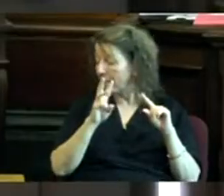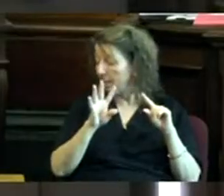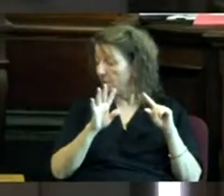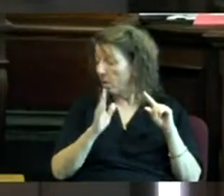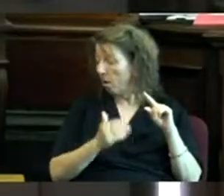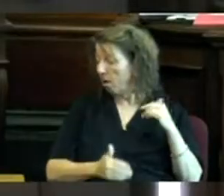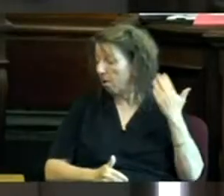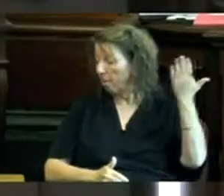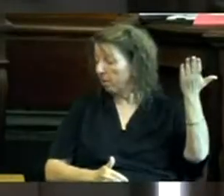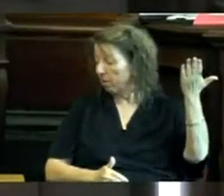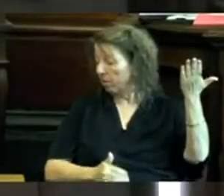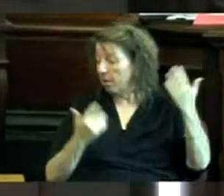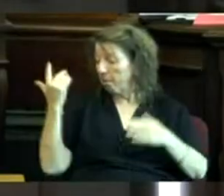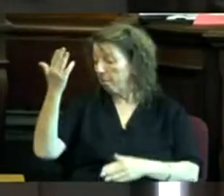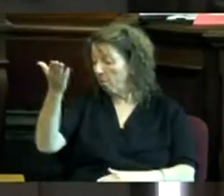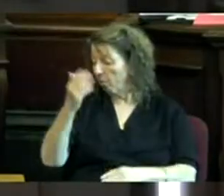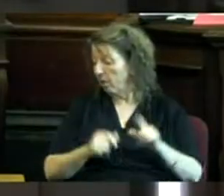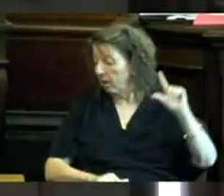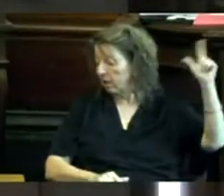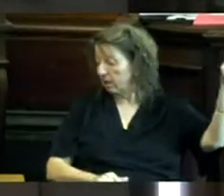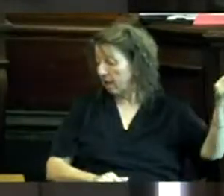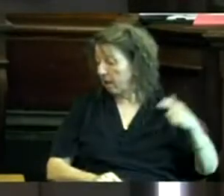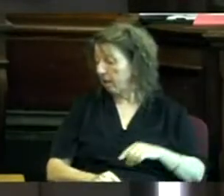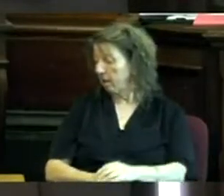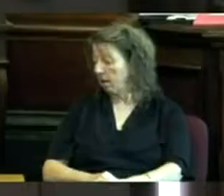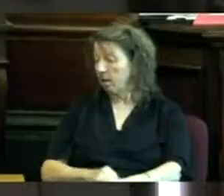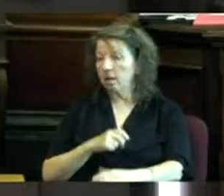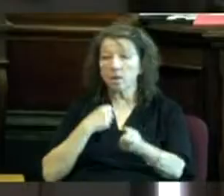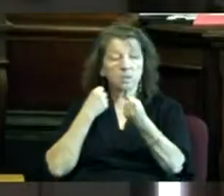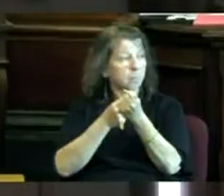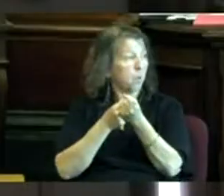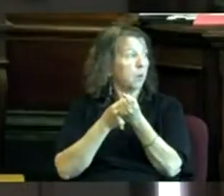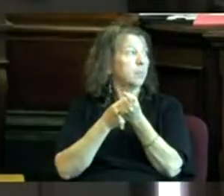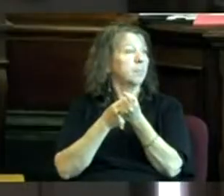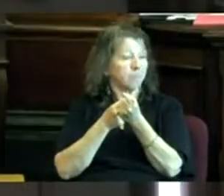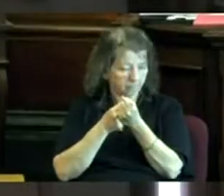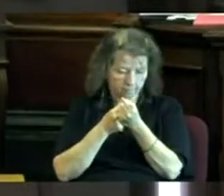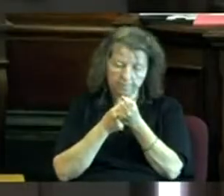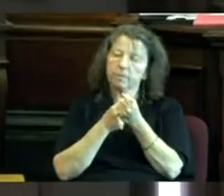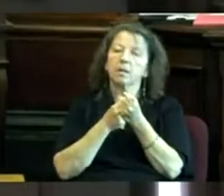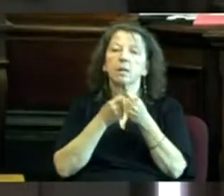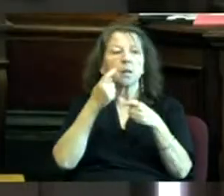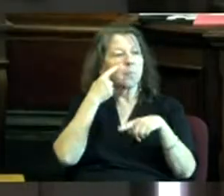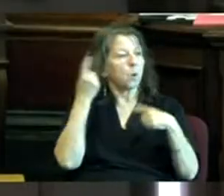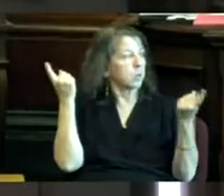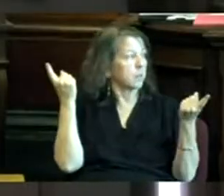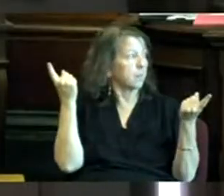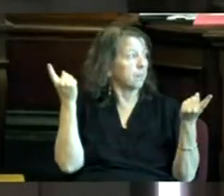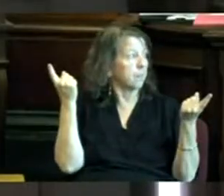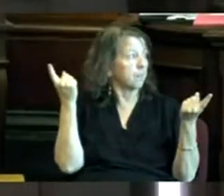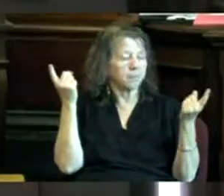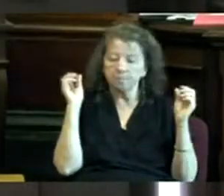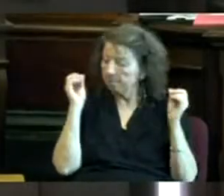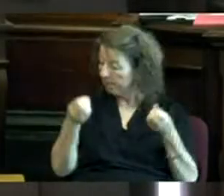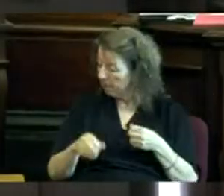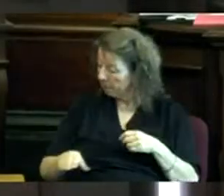to see. Any questions, comments or concerns on 164? If not, I'll take a motion. Move it. It's